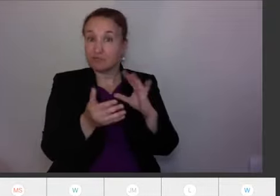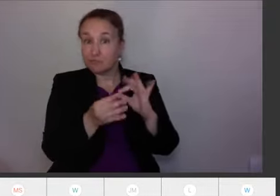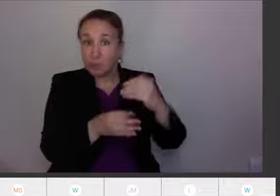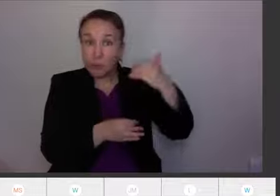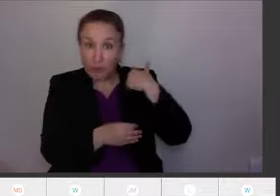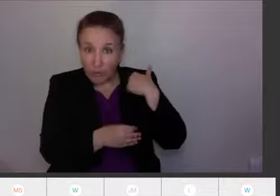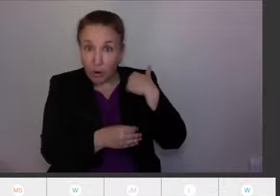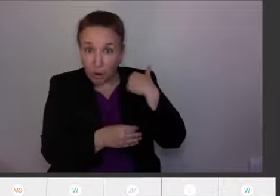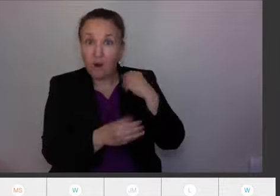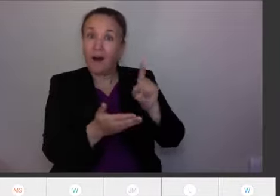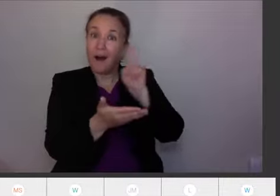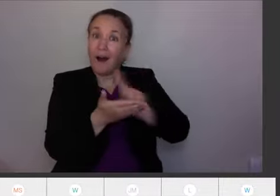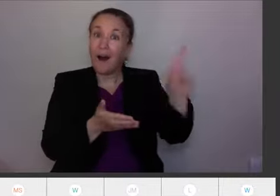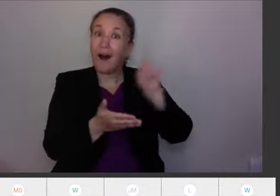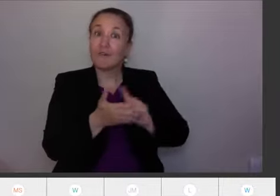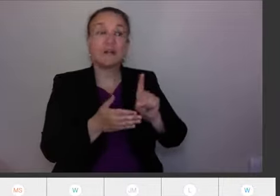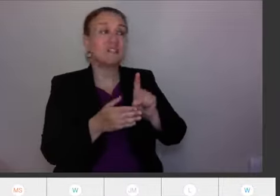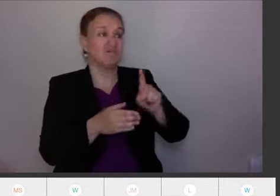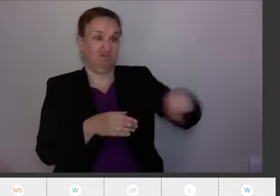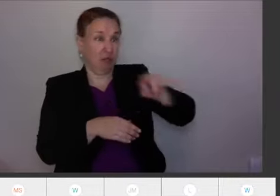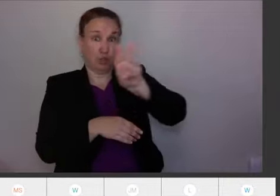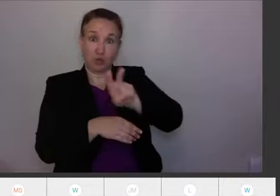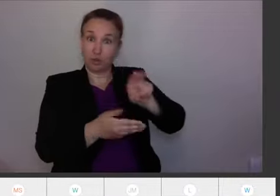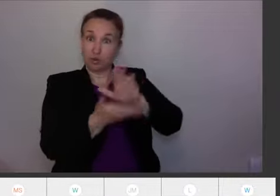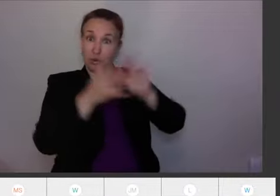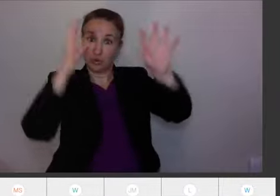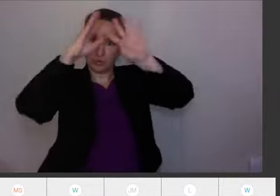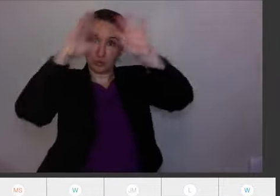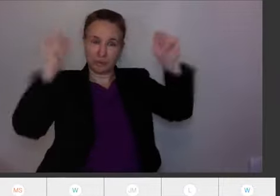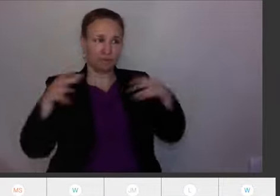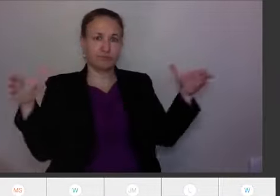weekly meetings with our 22 school superintendents and by the way i just